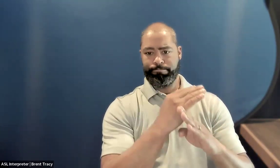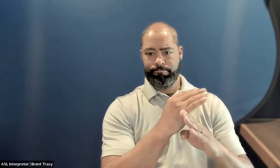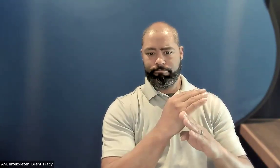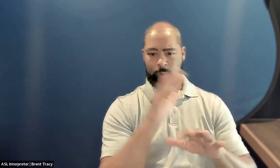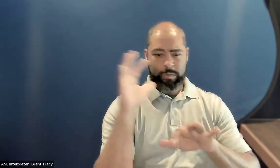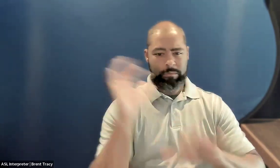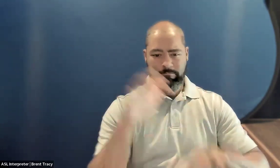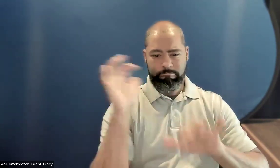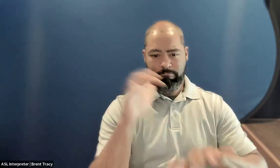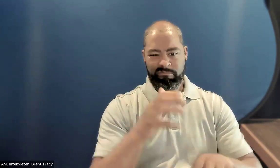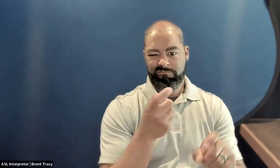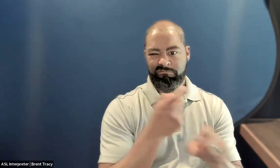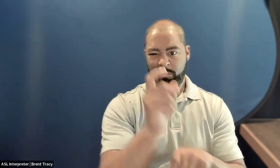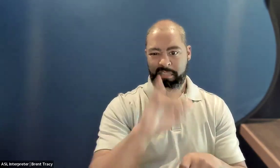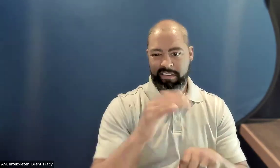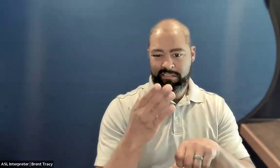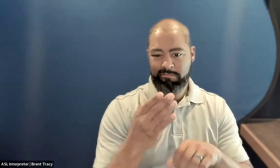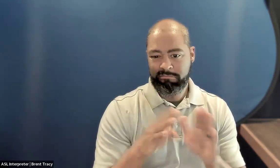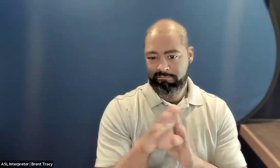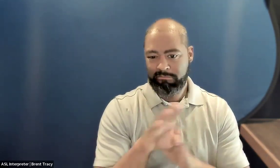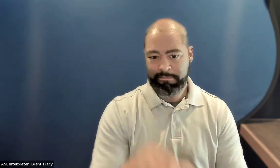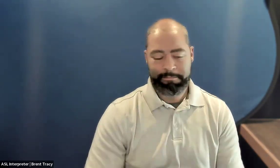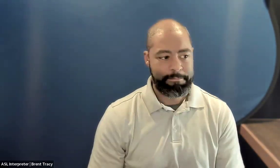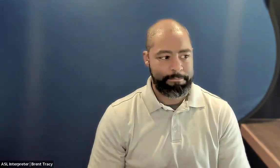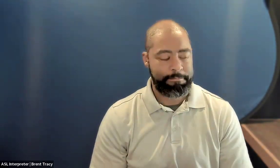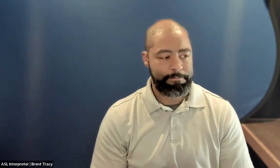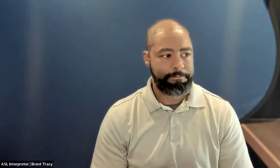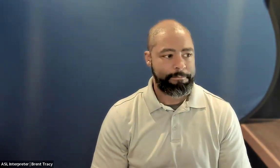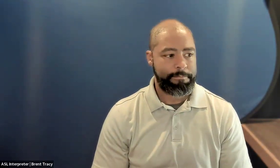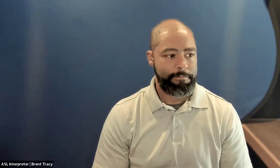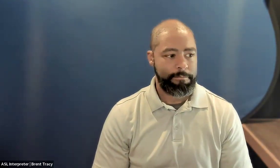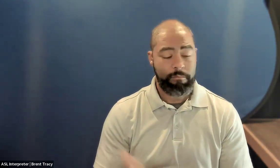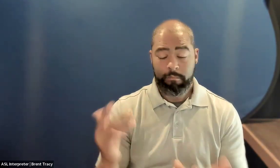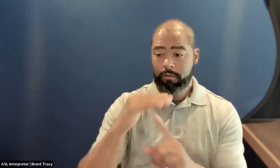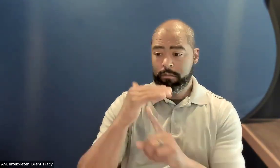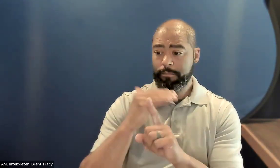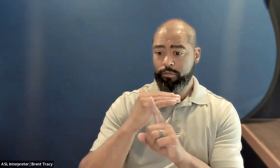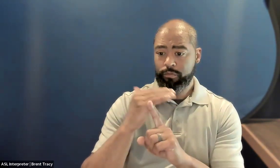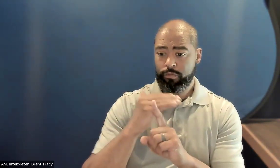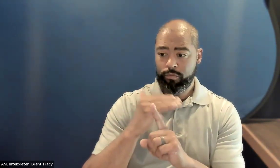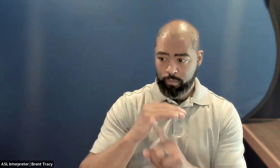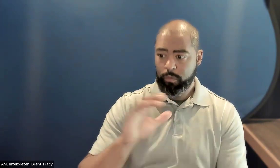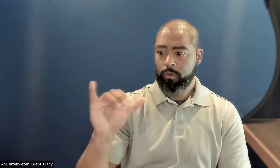temperature, which also has a recommended planning horizon and